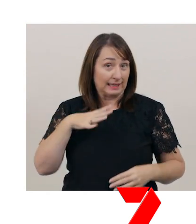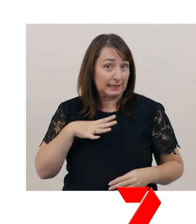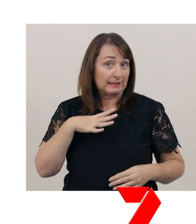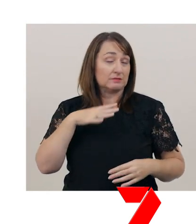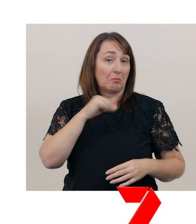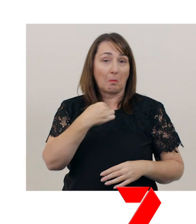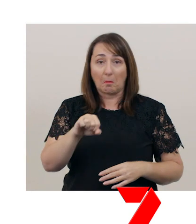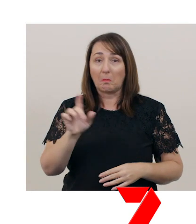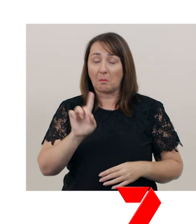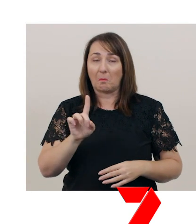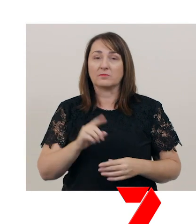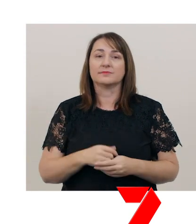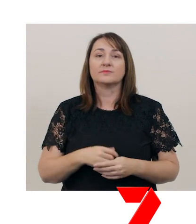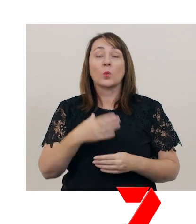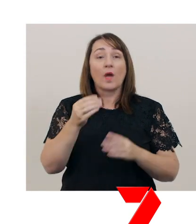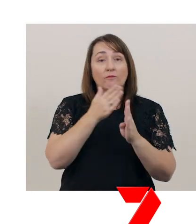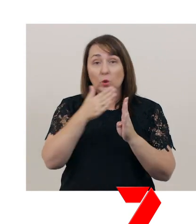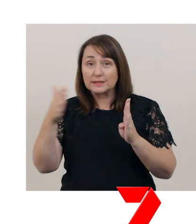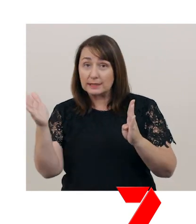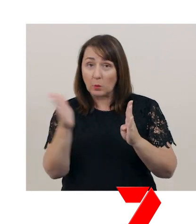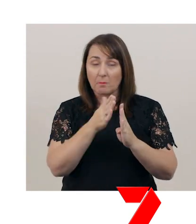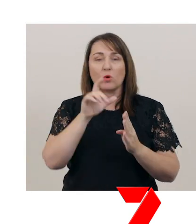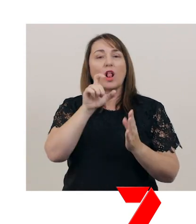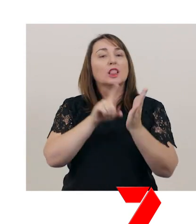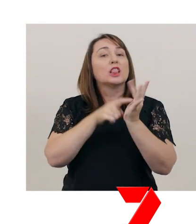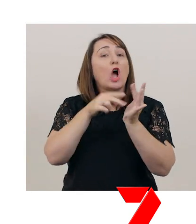On our cline or continuum, words that have a lower degree of obligation